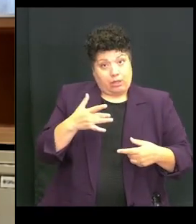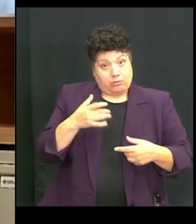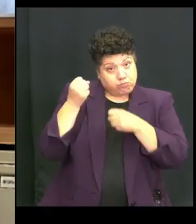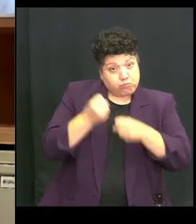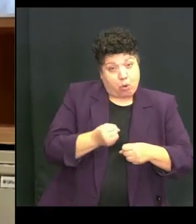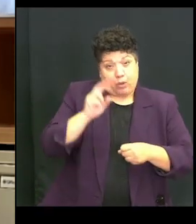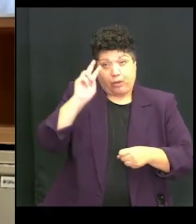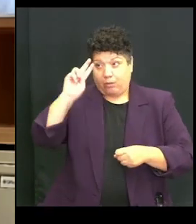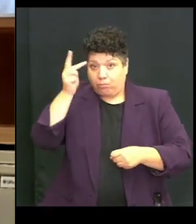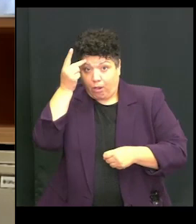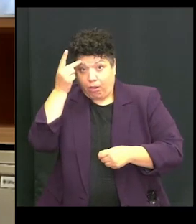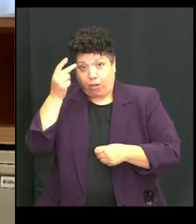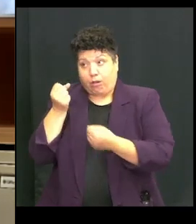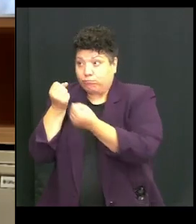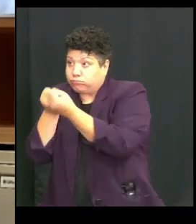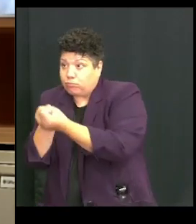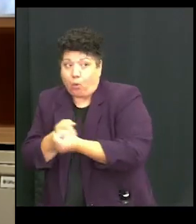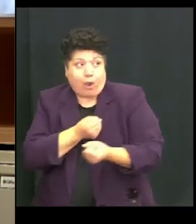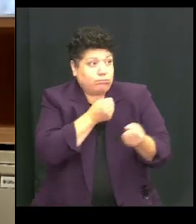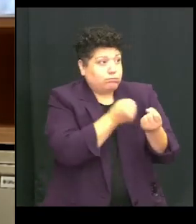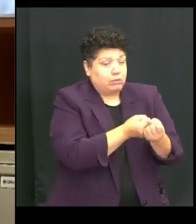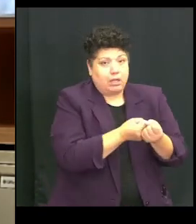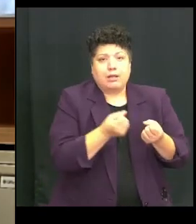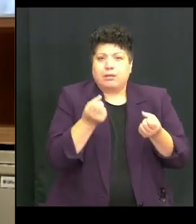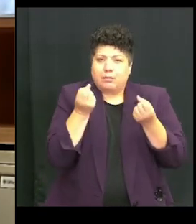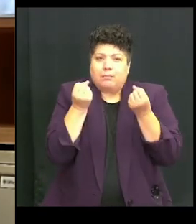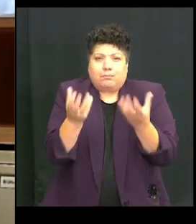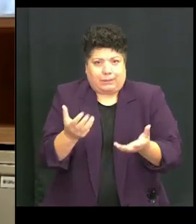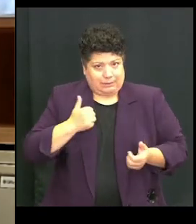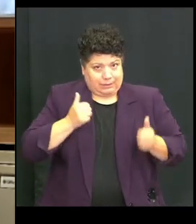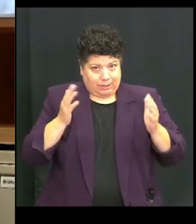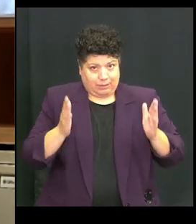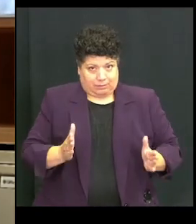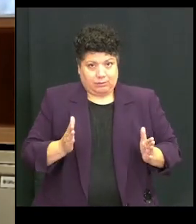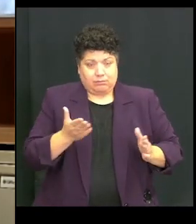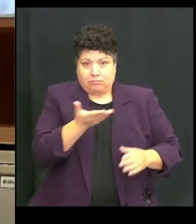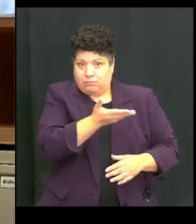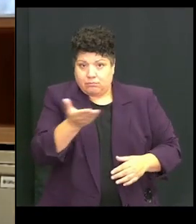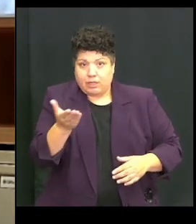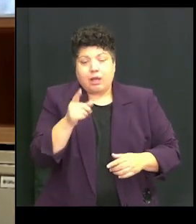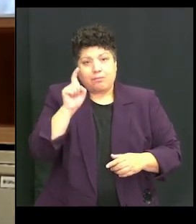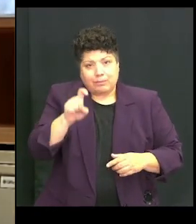That's a lot of Canadians right there that you also have to bring on board for policy and the like.